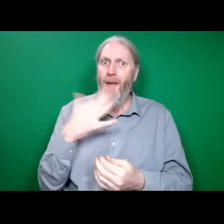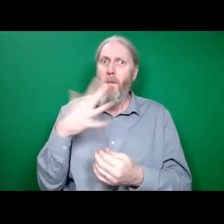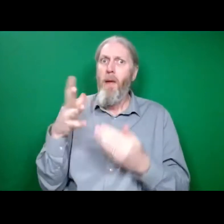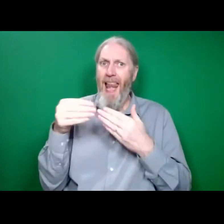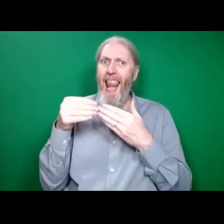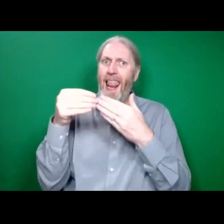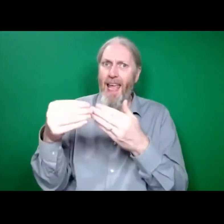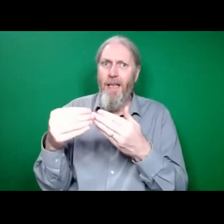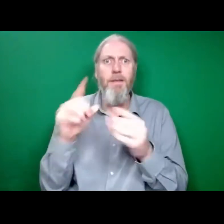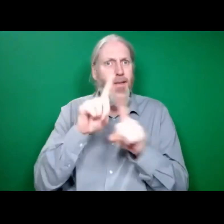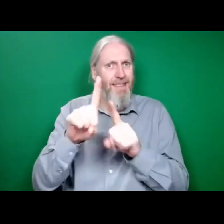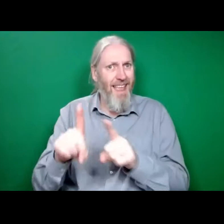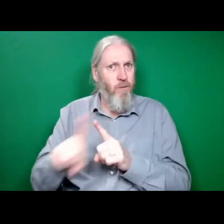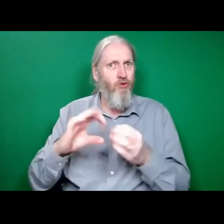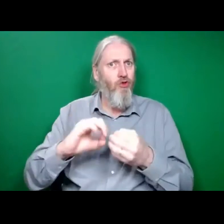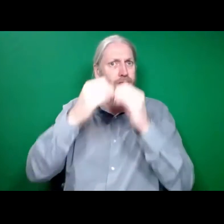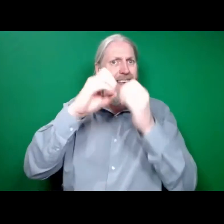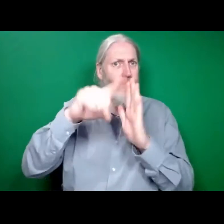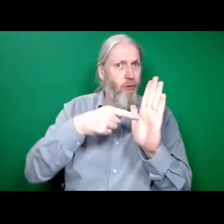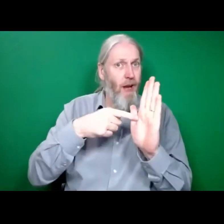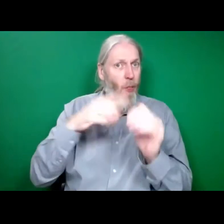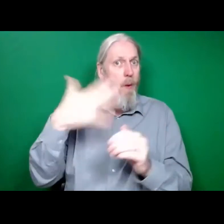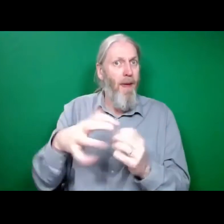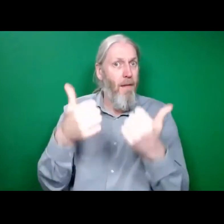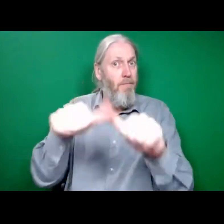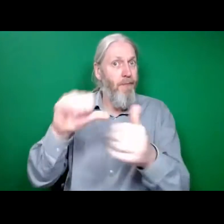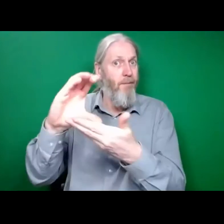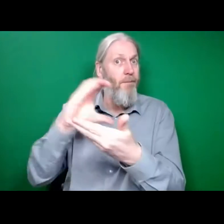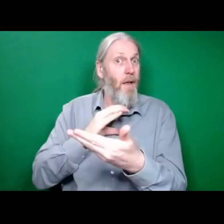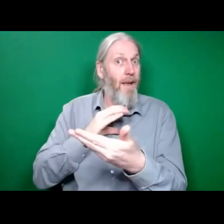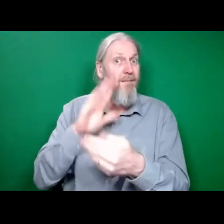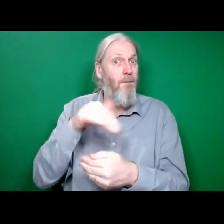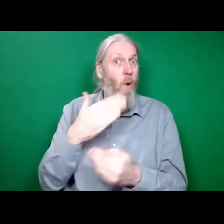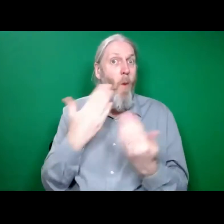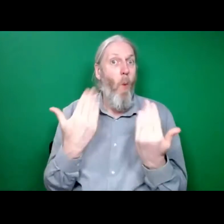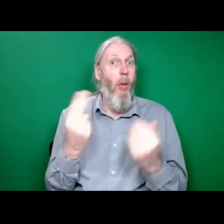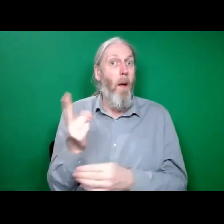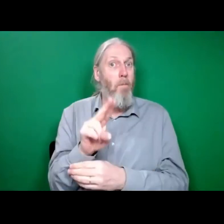Now, we've got a very specific question here. I think it's for Lauren about carbon reducing murals.